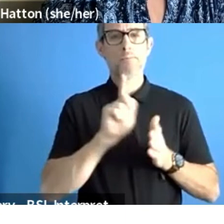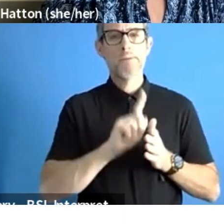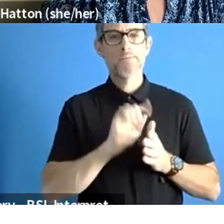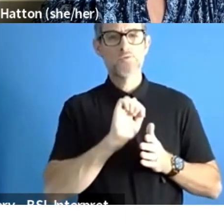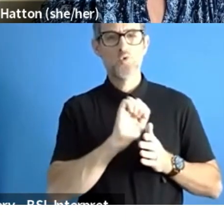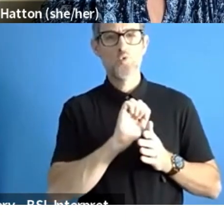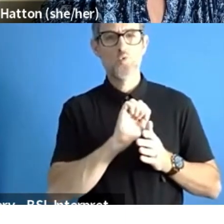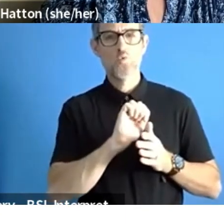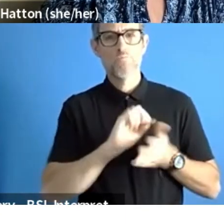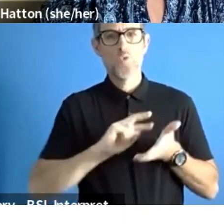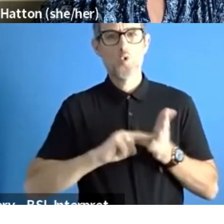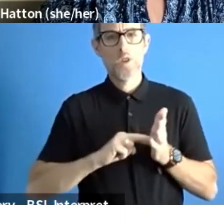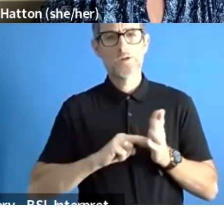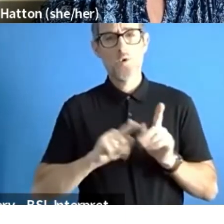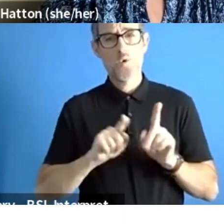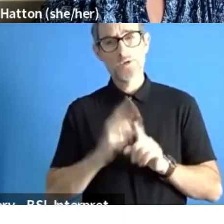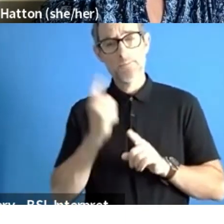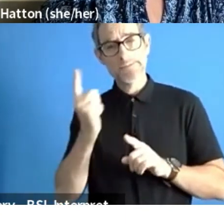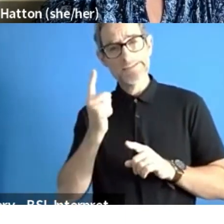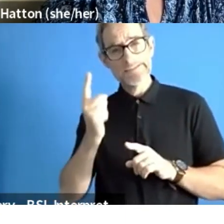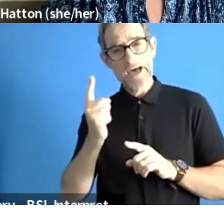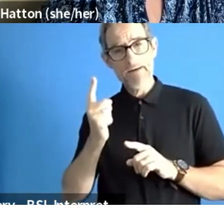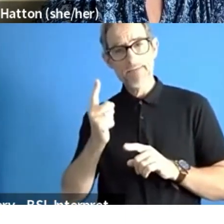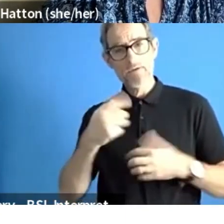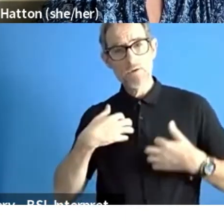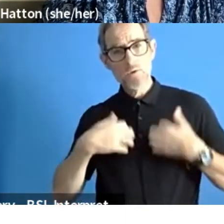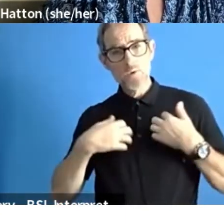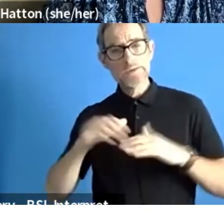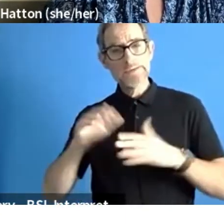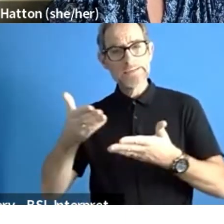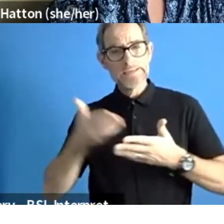and how willing were providers to provide you with test requirements, etc.